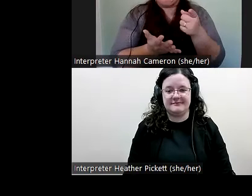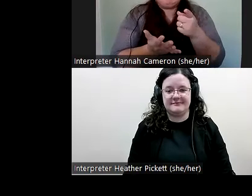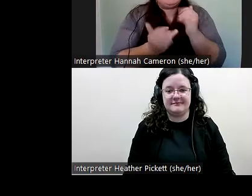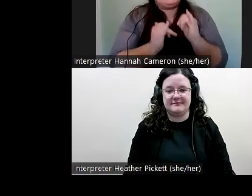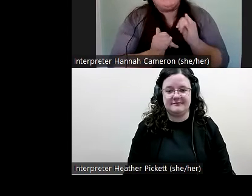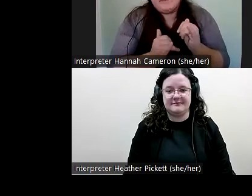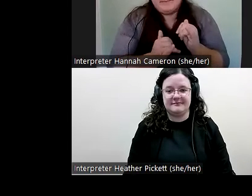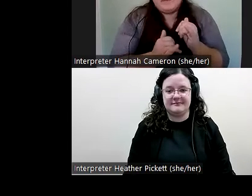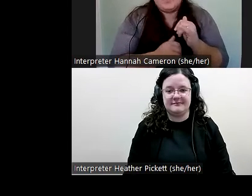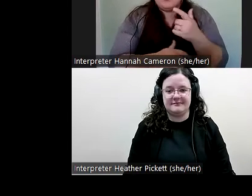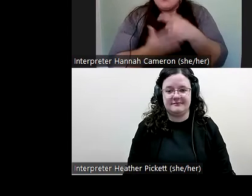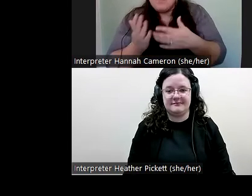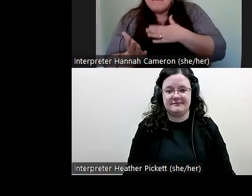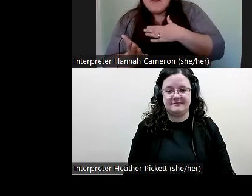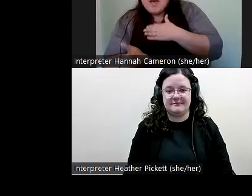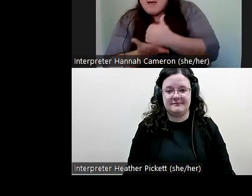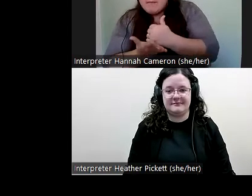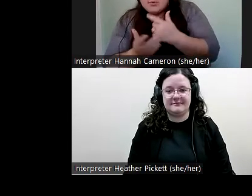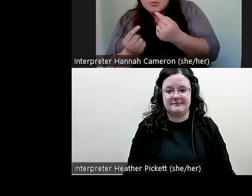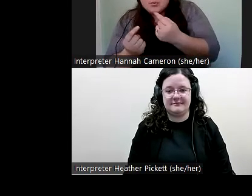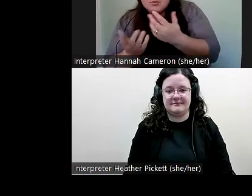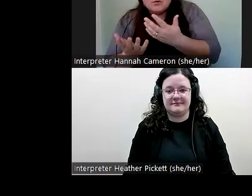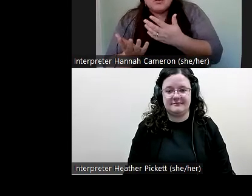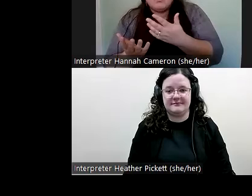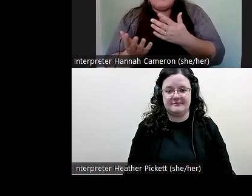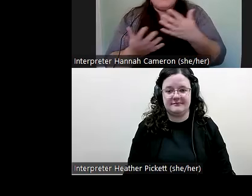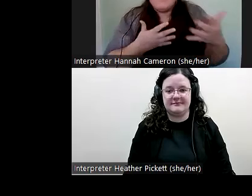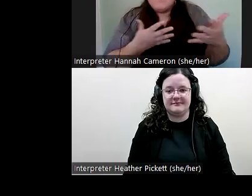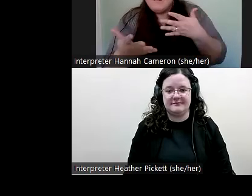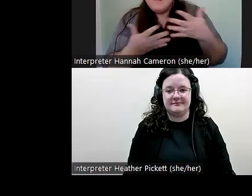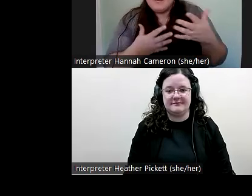here's what I found was helpful right or just to be able to sit there and cry in a support